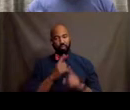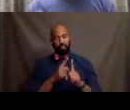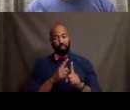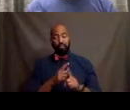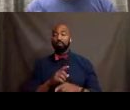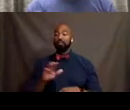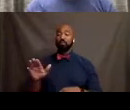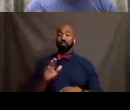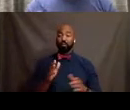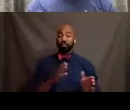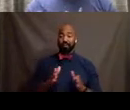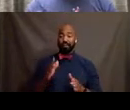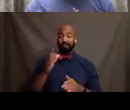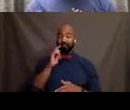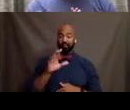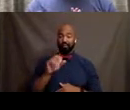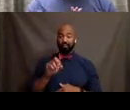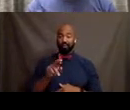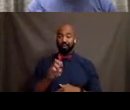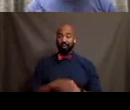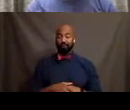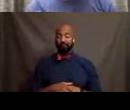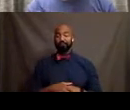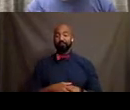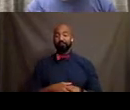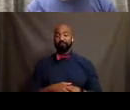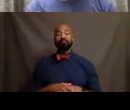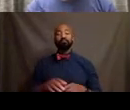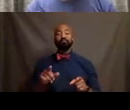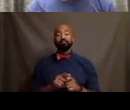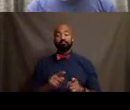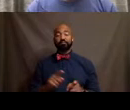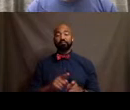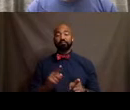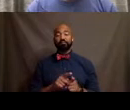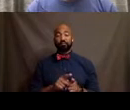And then I will say that progesterone is oftentimes brought up,